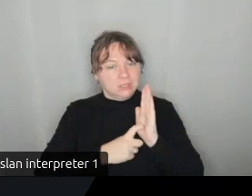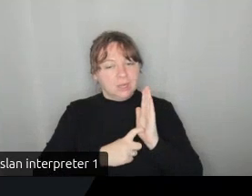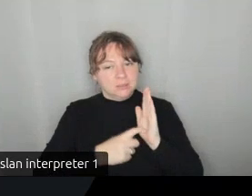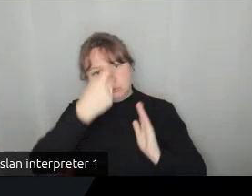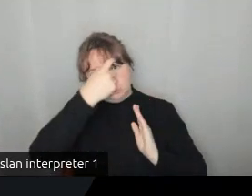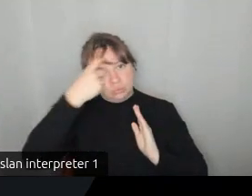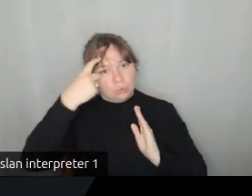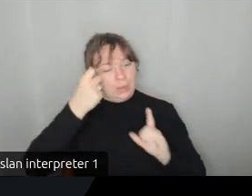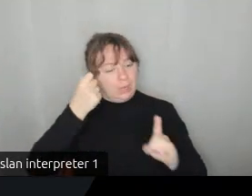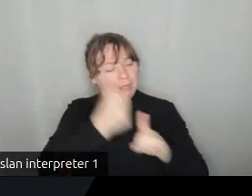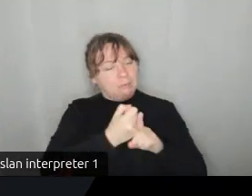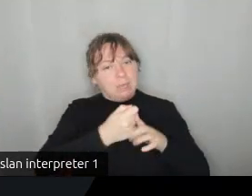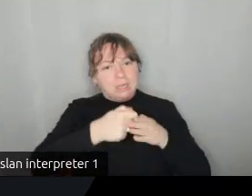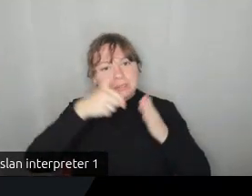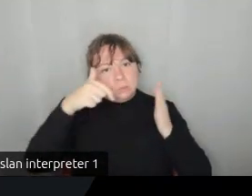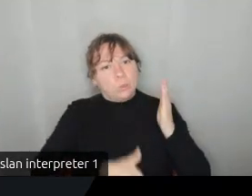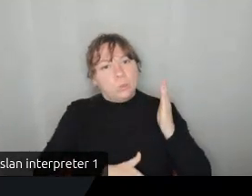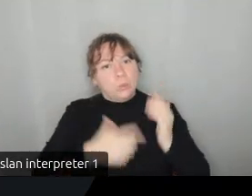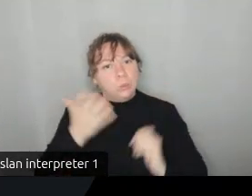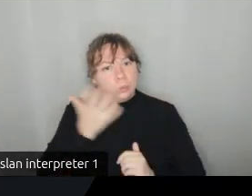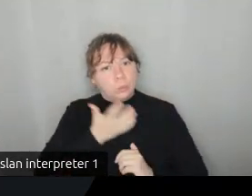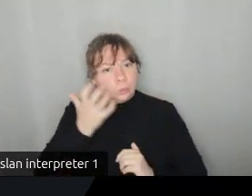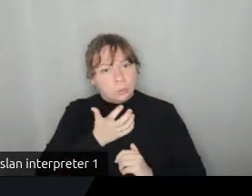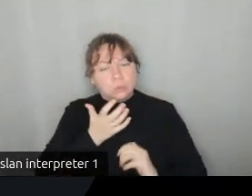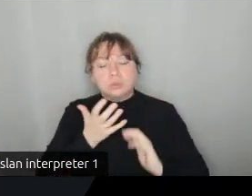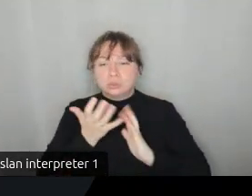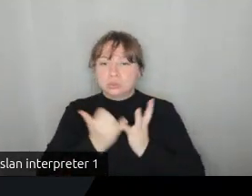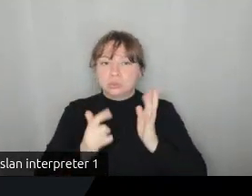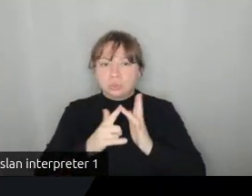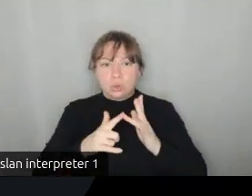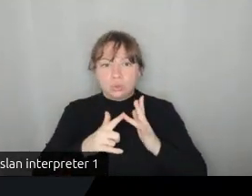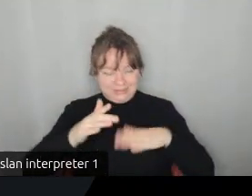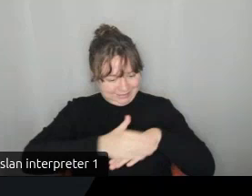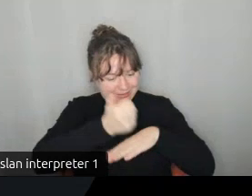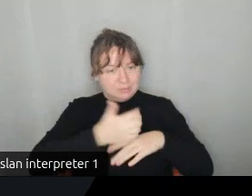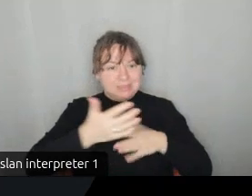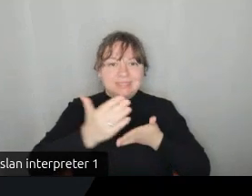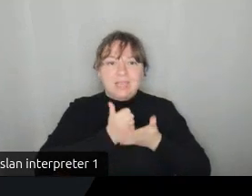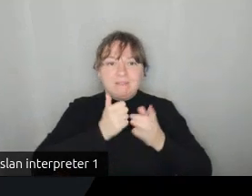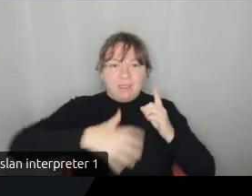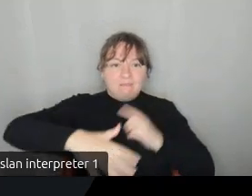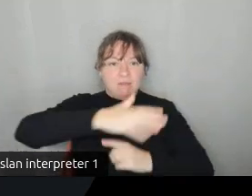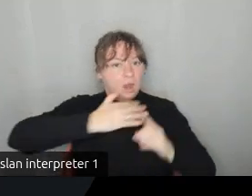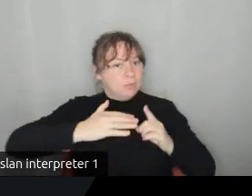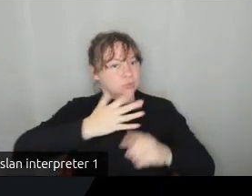safe and supportive environment that empowers individuals and communities. So we would typically